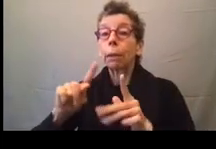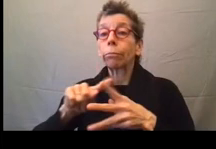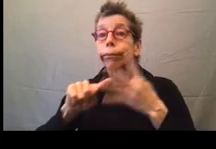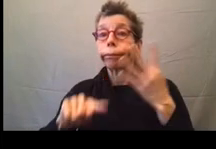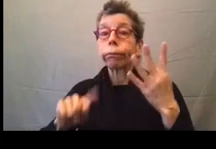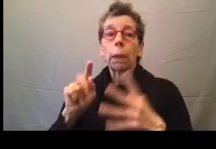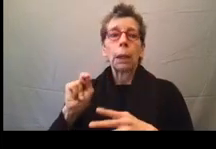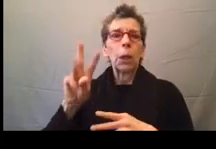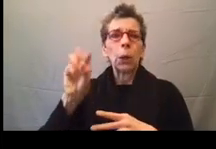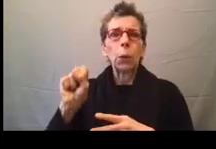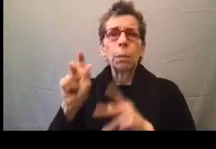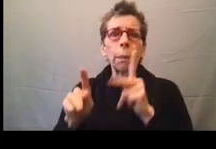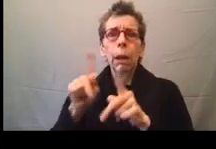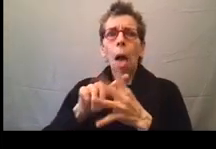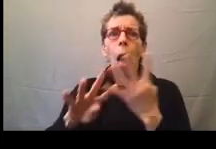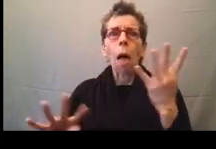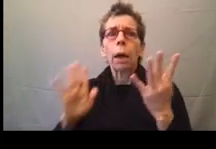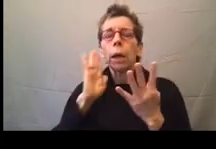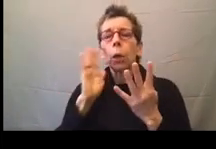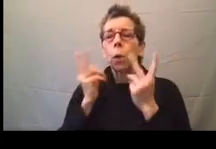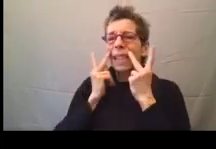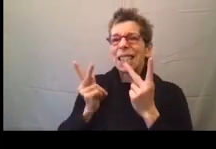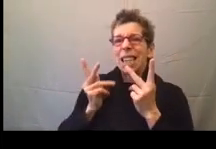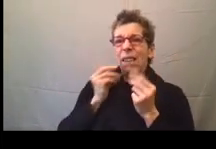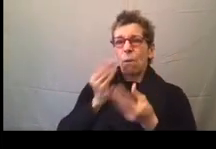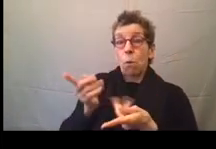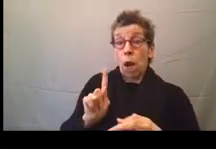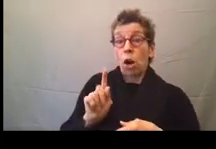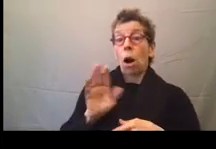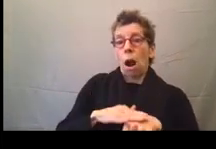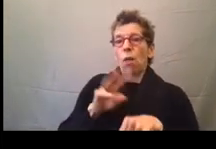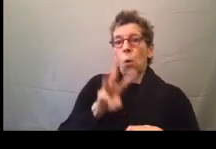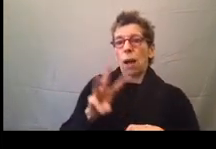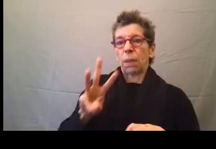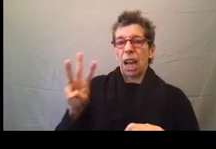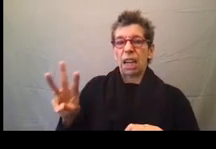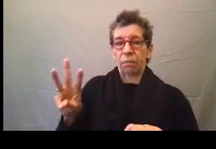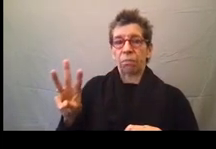and more. You can find more information on our website at AAPD.com/gala.